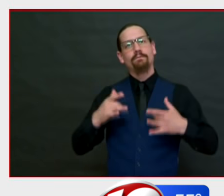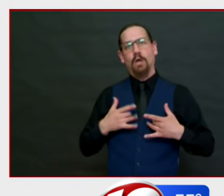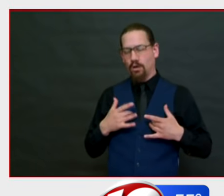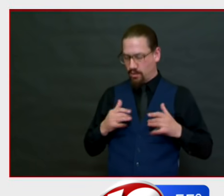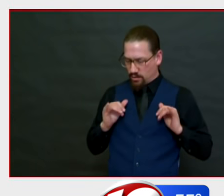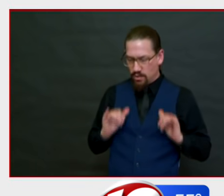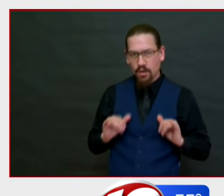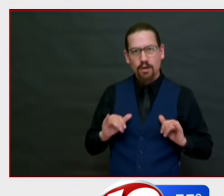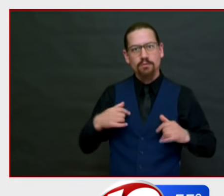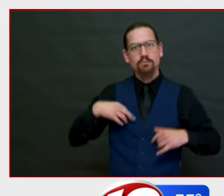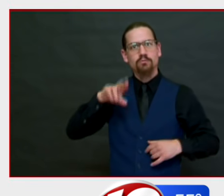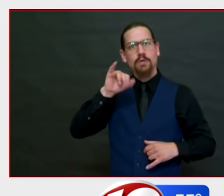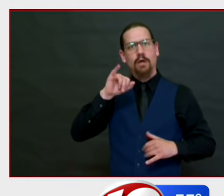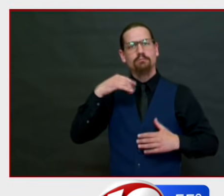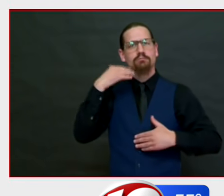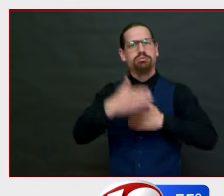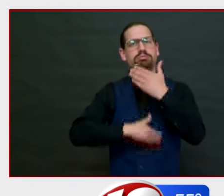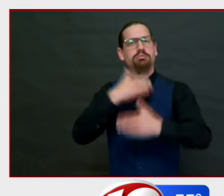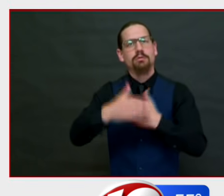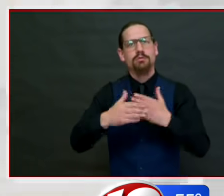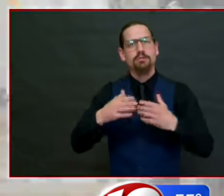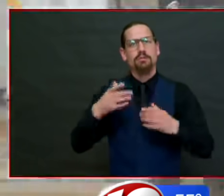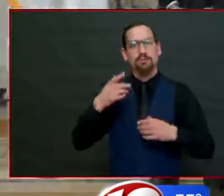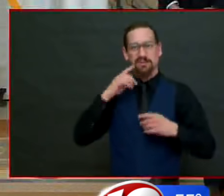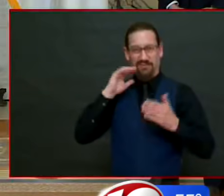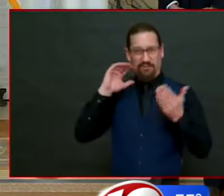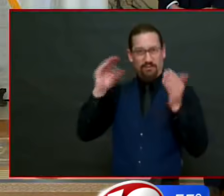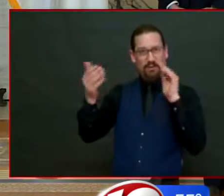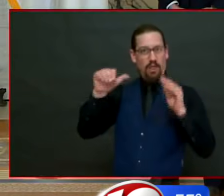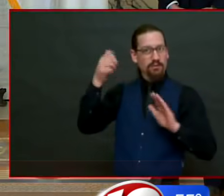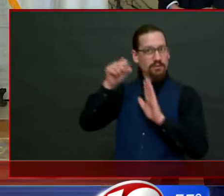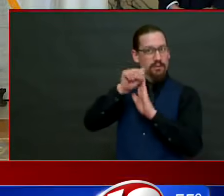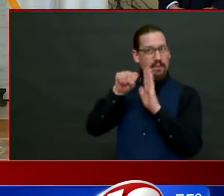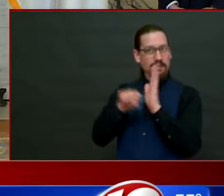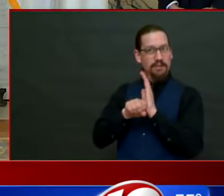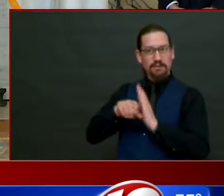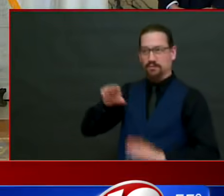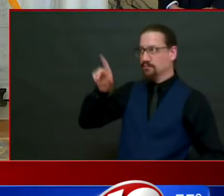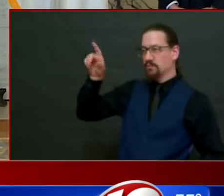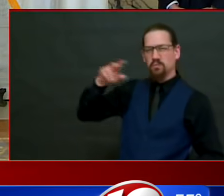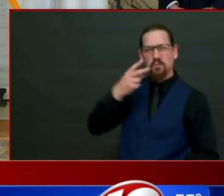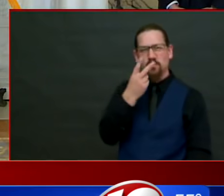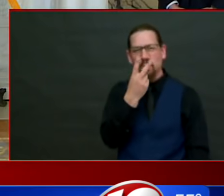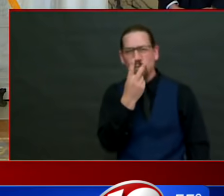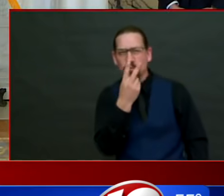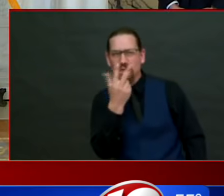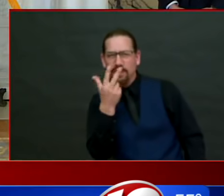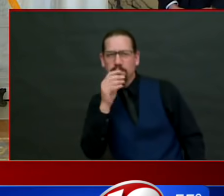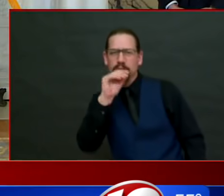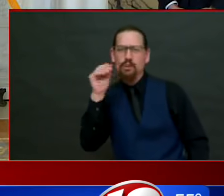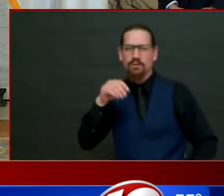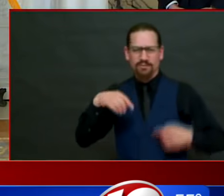COMFORT. WHEN YOU'RE SITTING HOME WONDERING HOW WE ARE DOING RELATIVE TO MASSACHUSETTS AND EVERYPLACE ELSE, WHERE IS RHODE